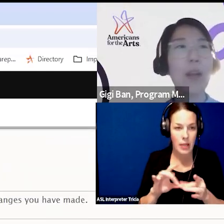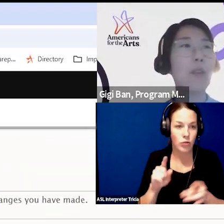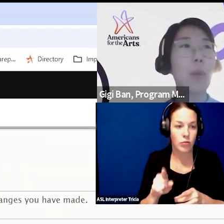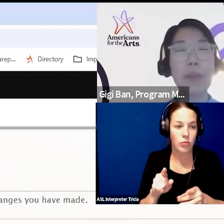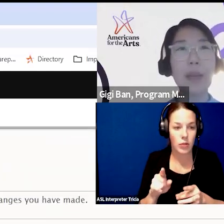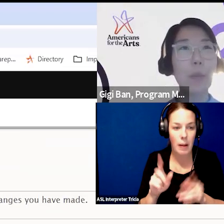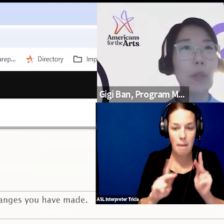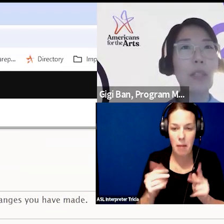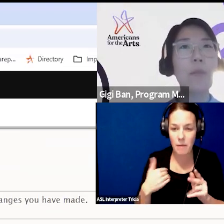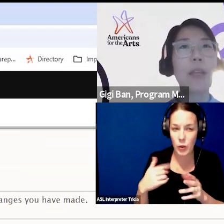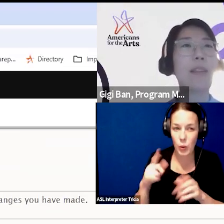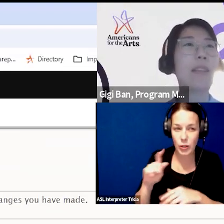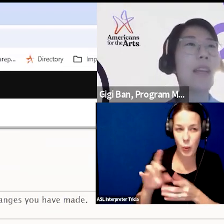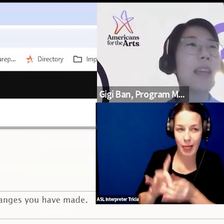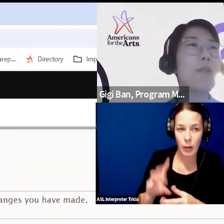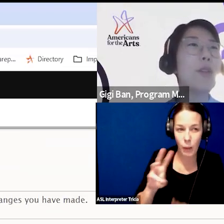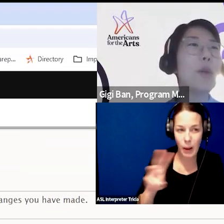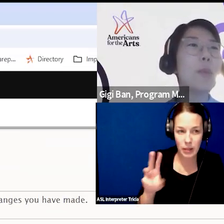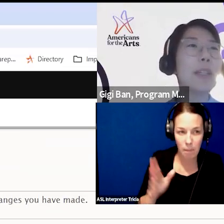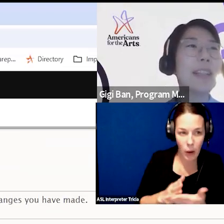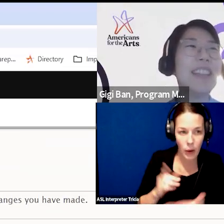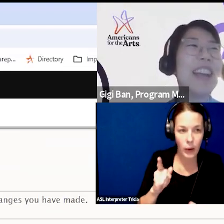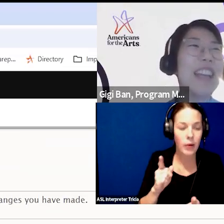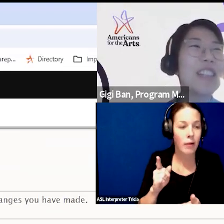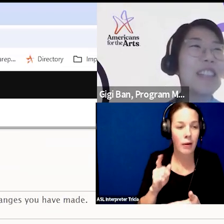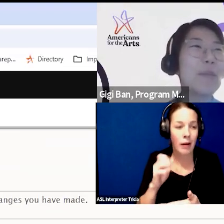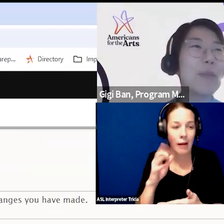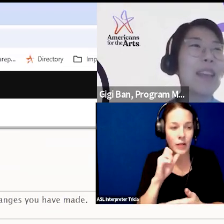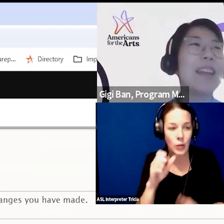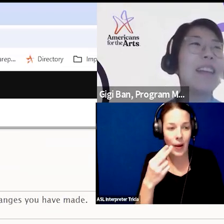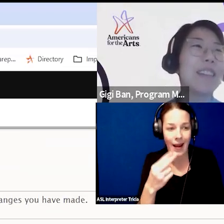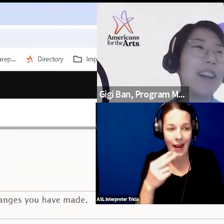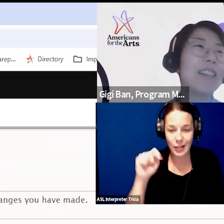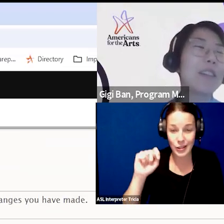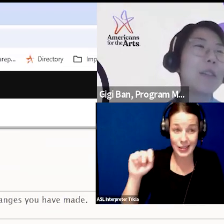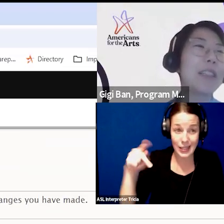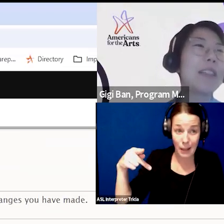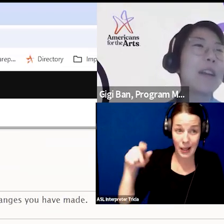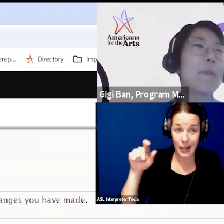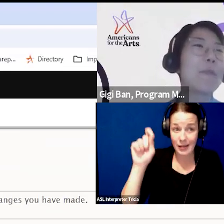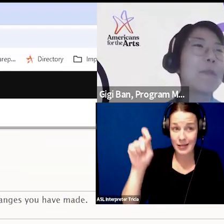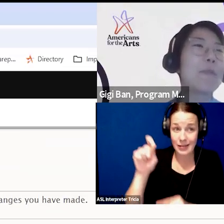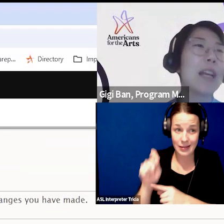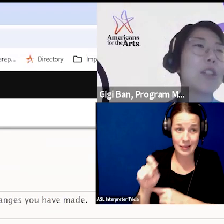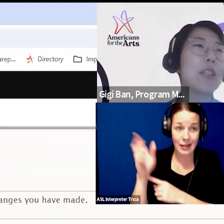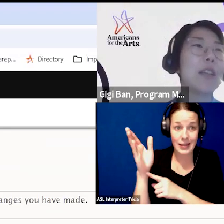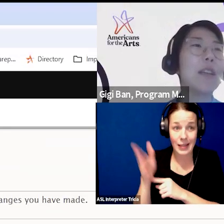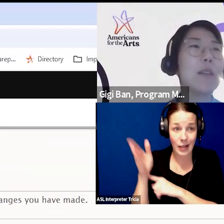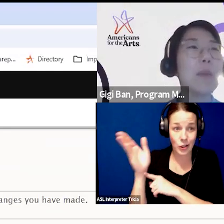around the website portion, because if you don't put in the Http dot a colon, slash